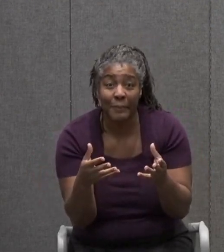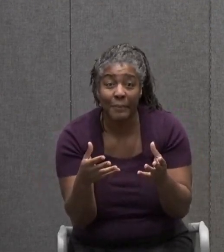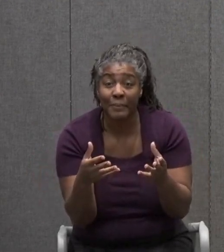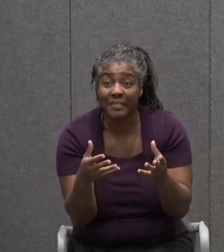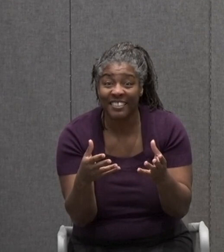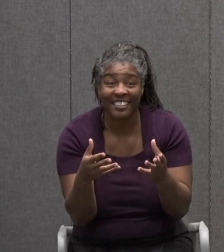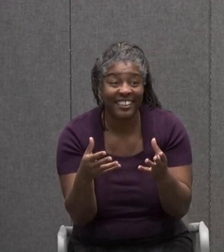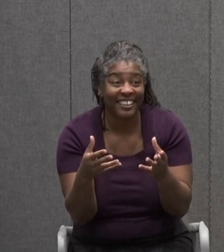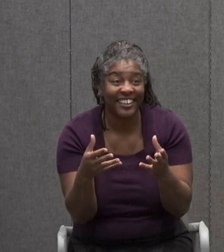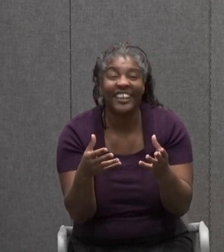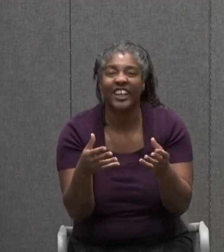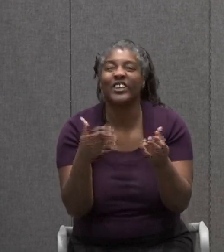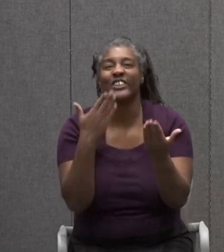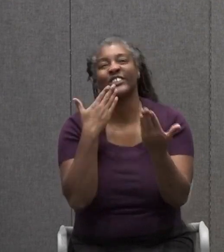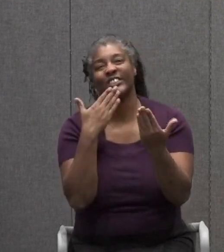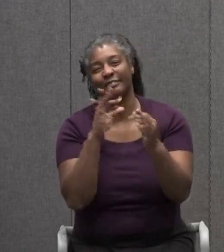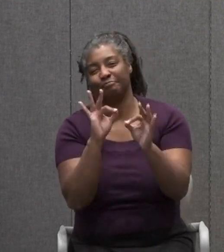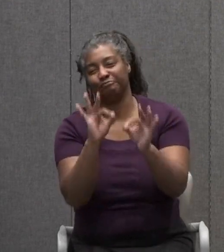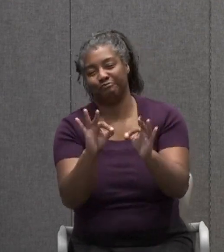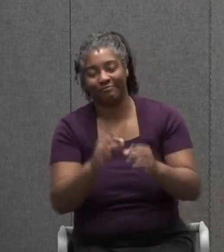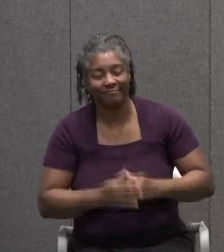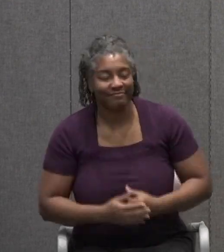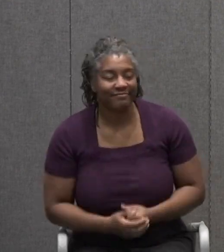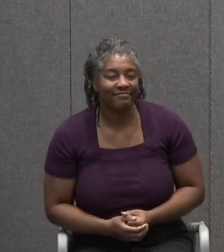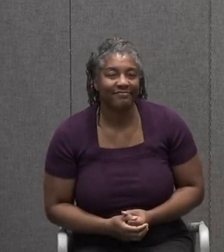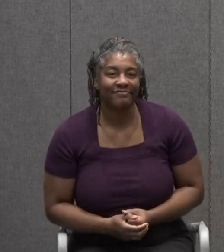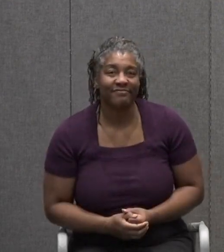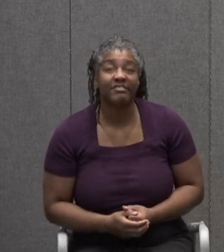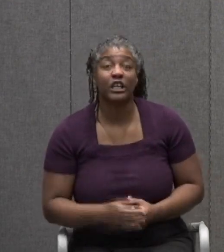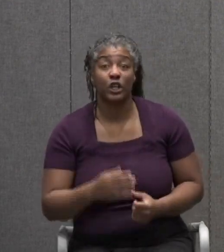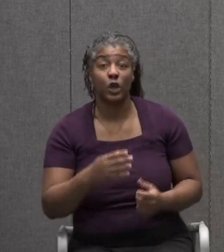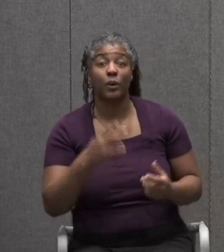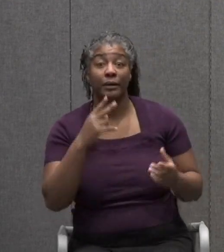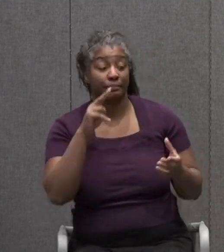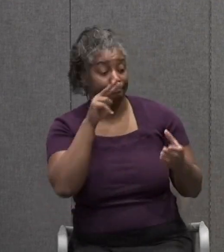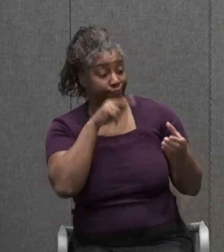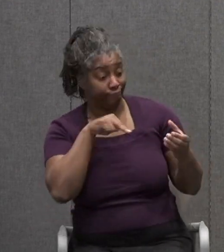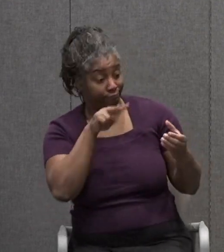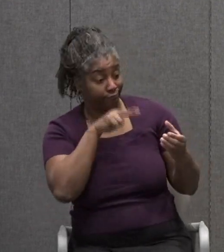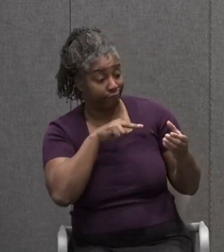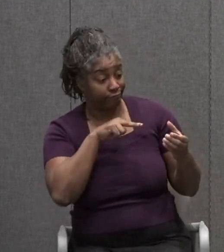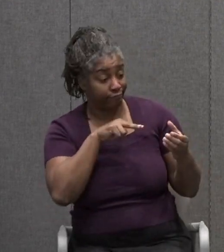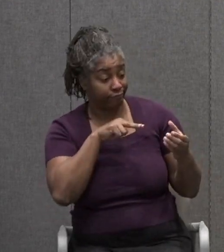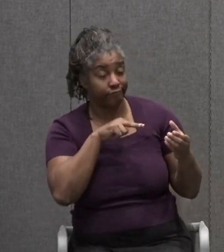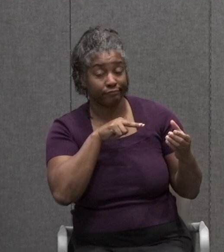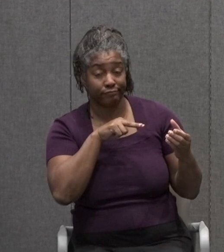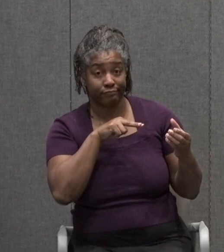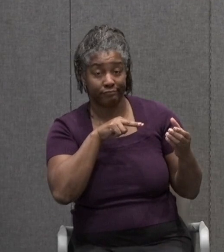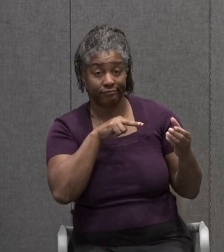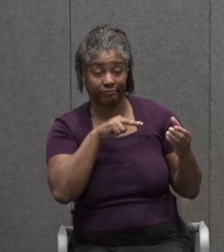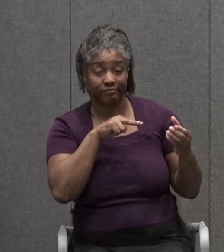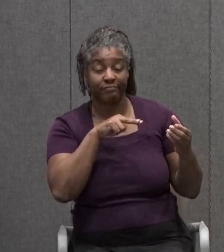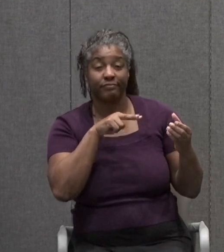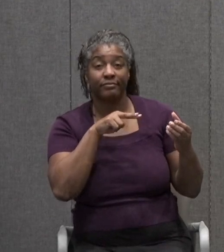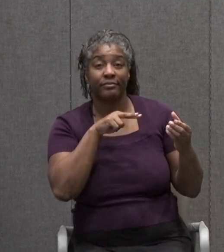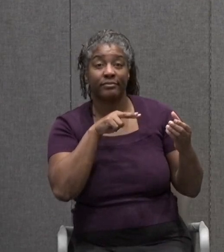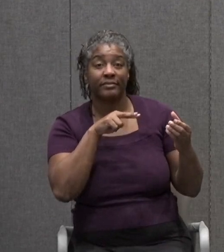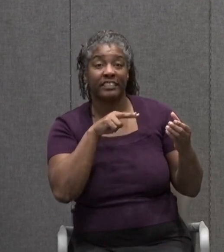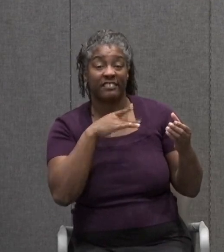and feeling it, now we're going to listen as we open it okay?